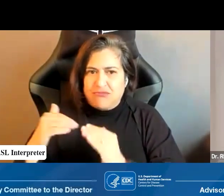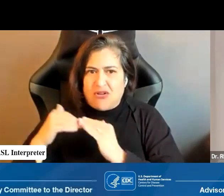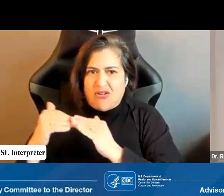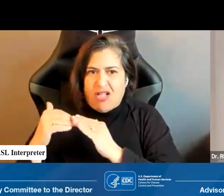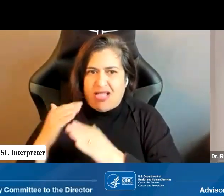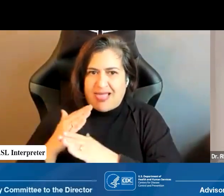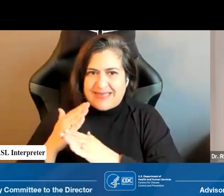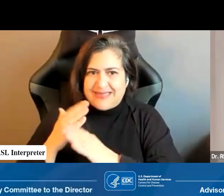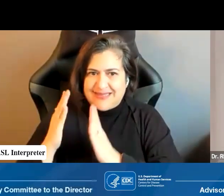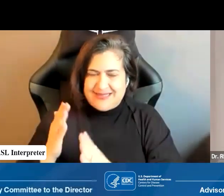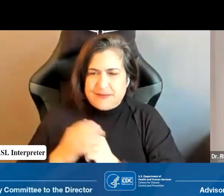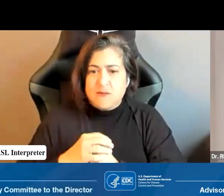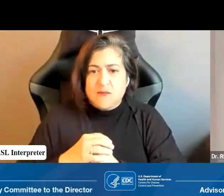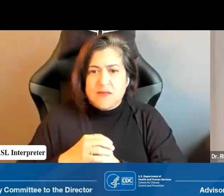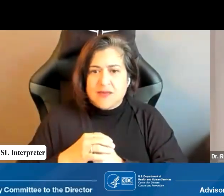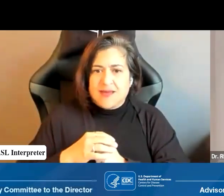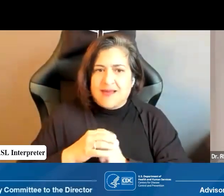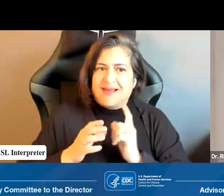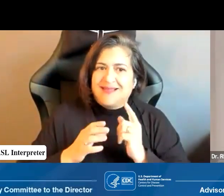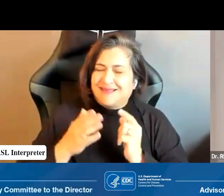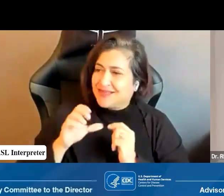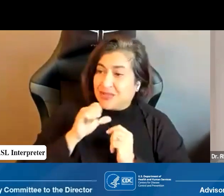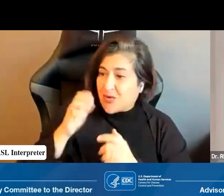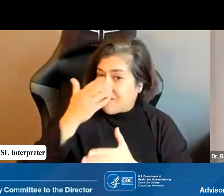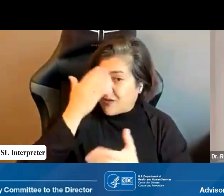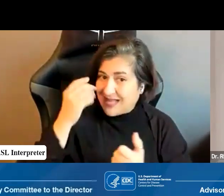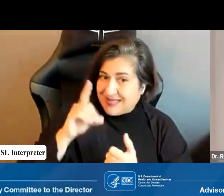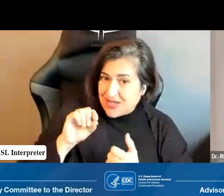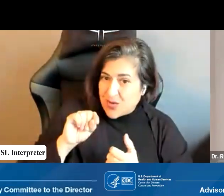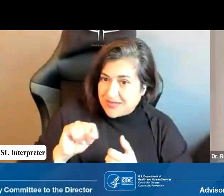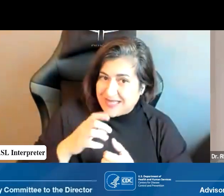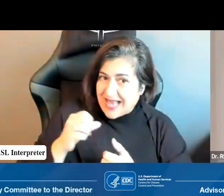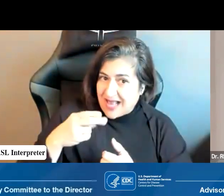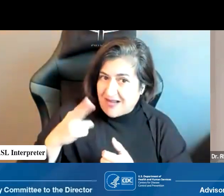Thanks. And don't forget HUD and DOT. Yes, I did write all of them down.